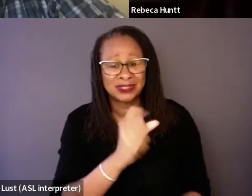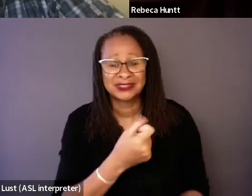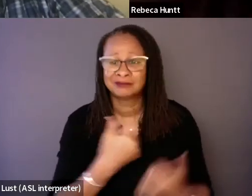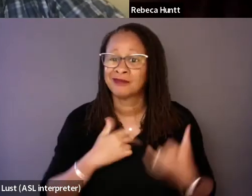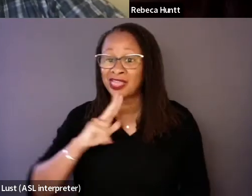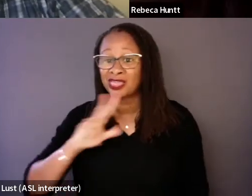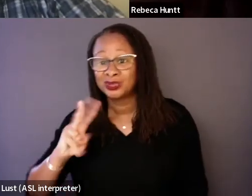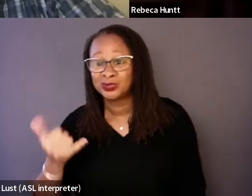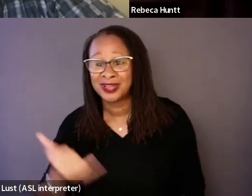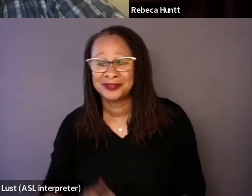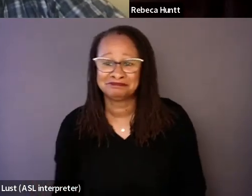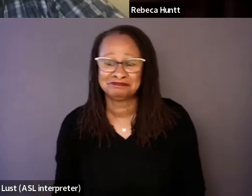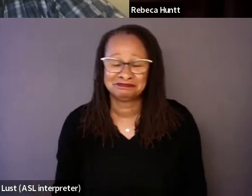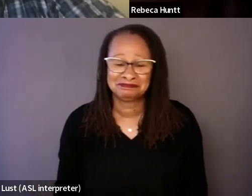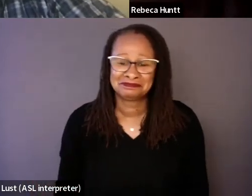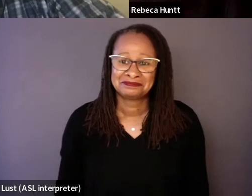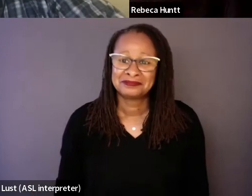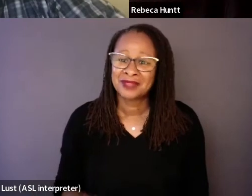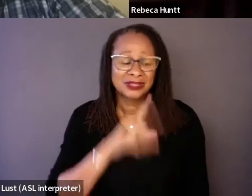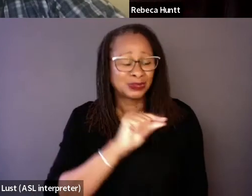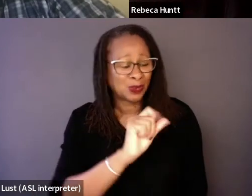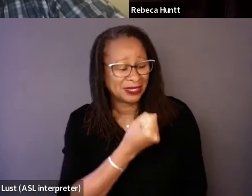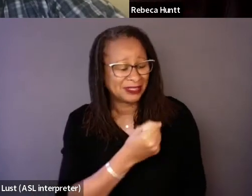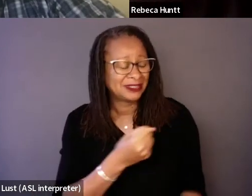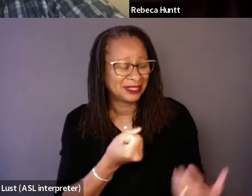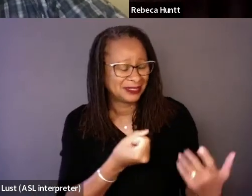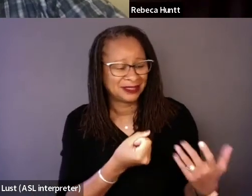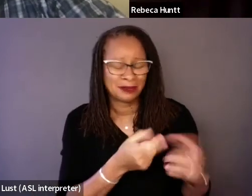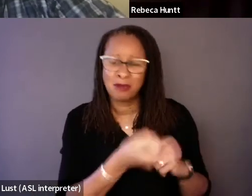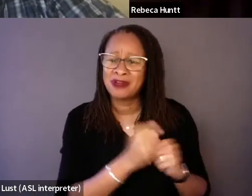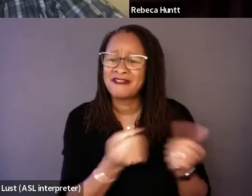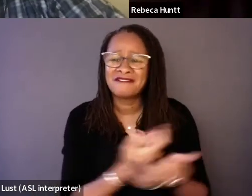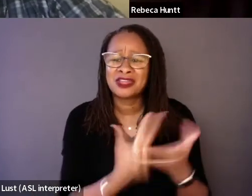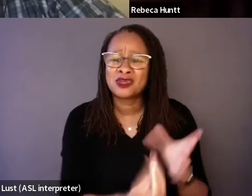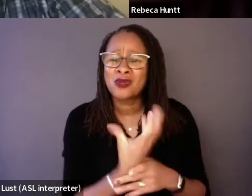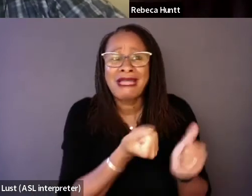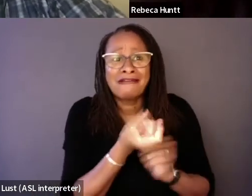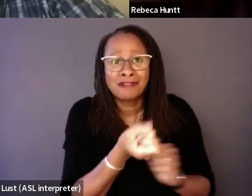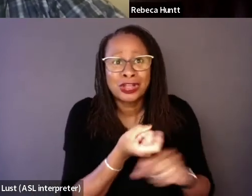The film is my entire 20s. I'm 32 now. Your 20s are the moments of exponential growth every single year.